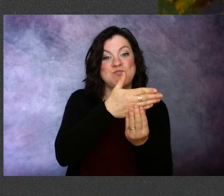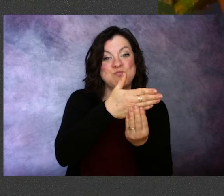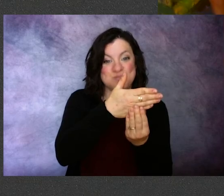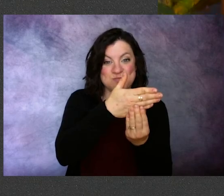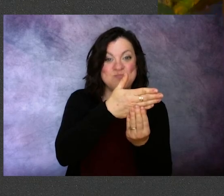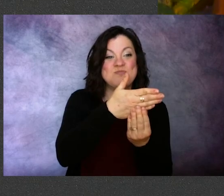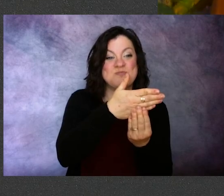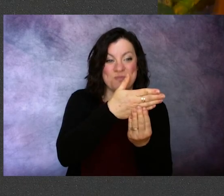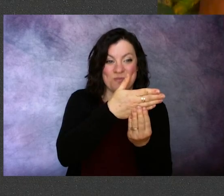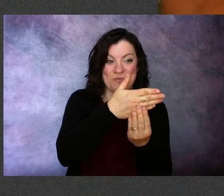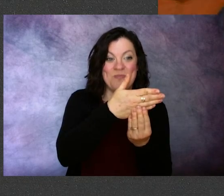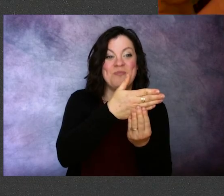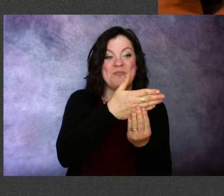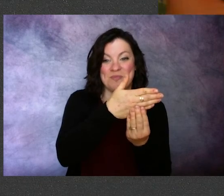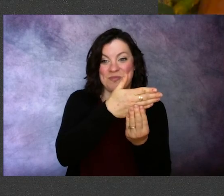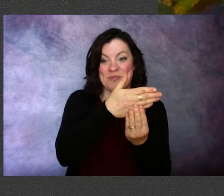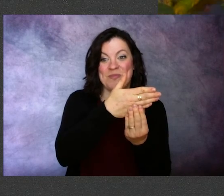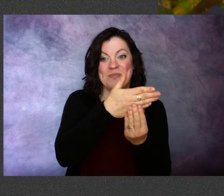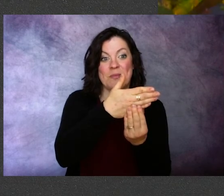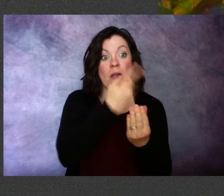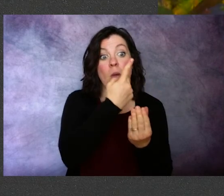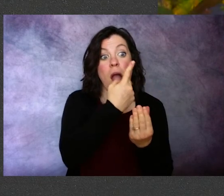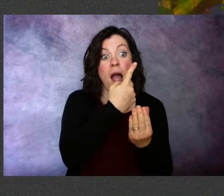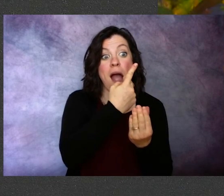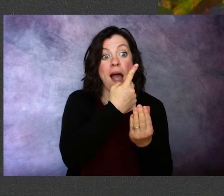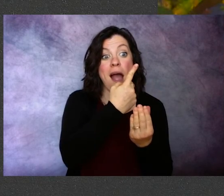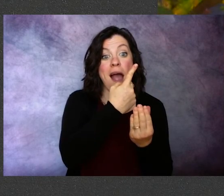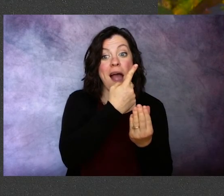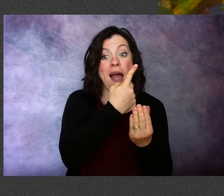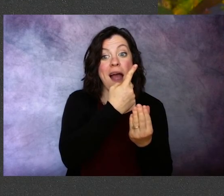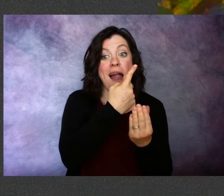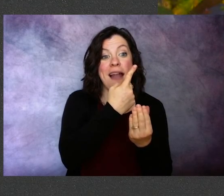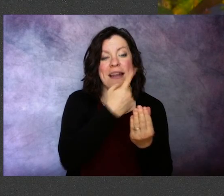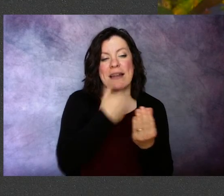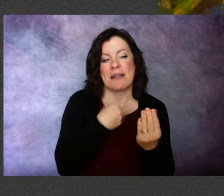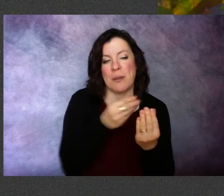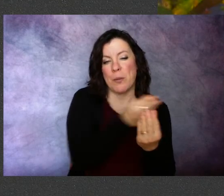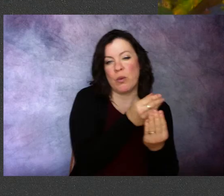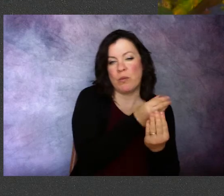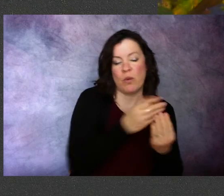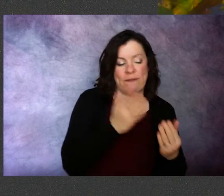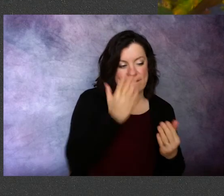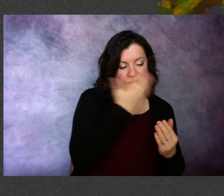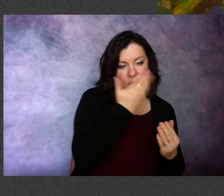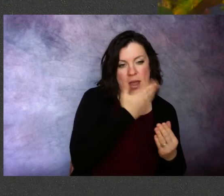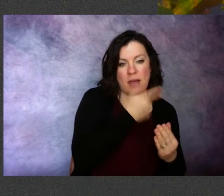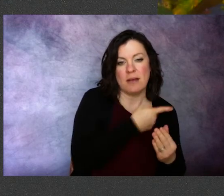Like that. Uh oh, that's not gonna work. We've got to slide this up a little bit like that.